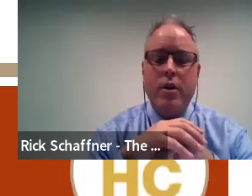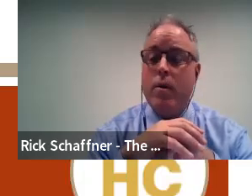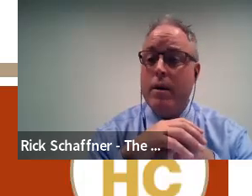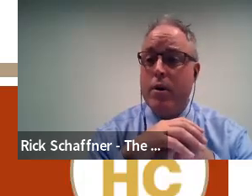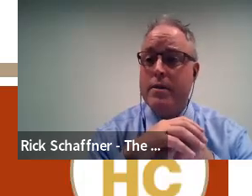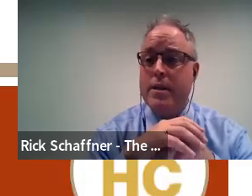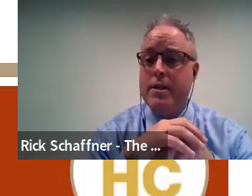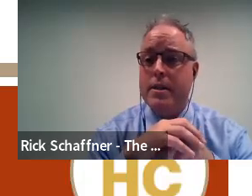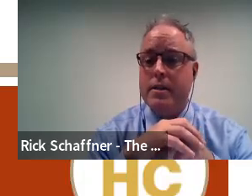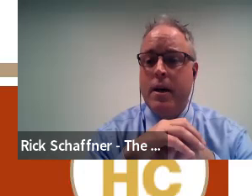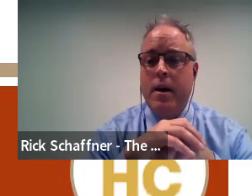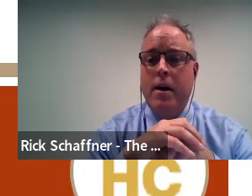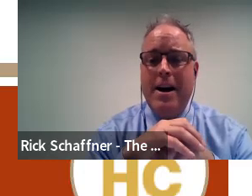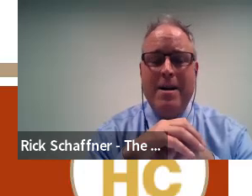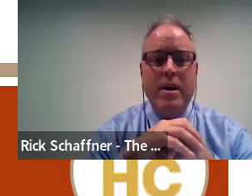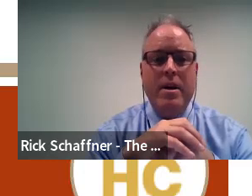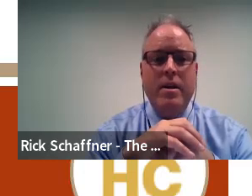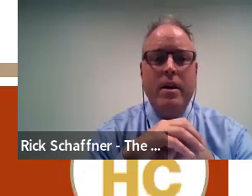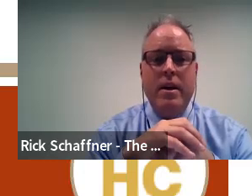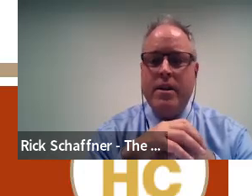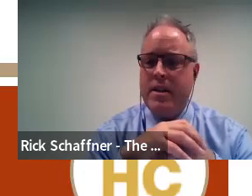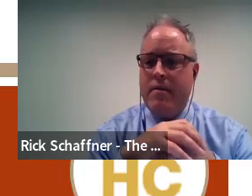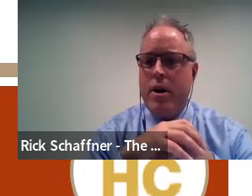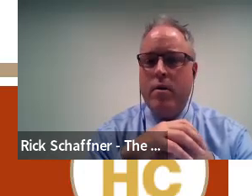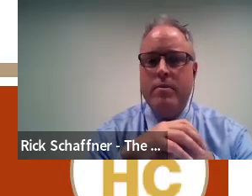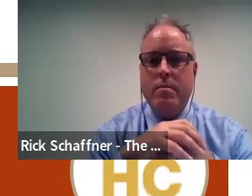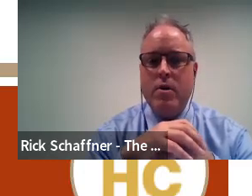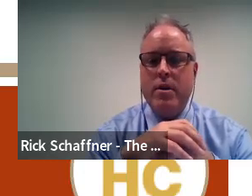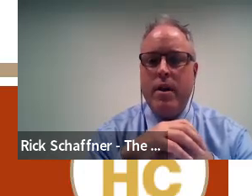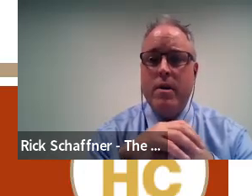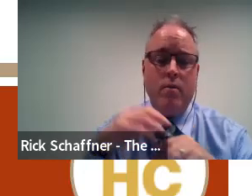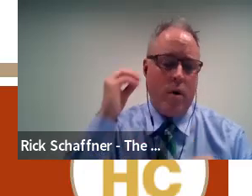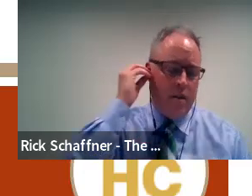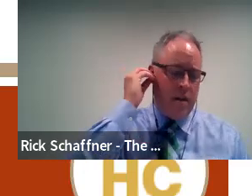not share the correct pronunciation. It does have audio clips for most of them, and one of